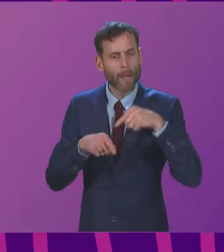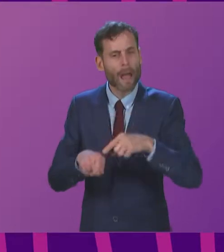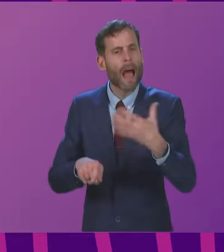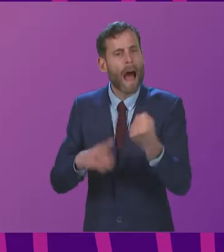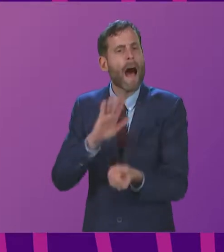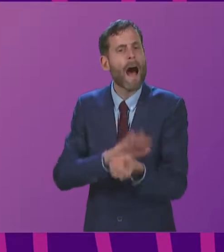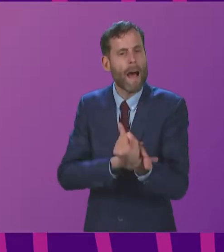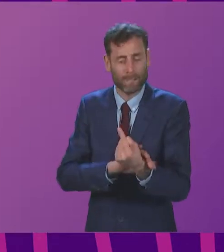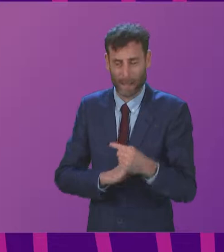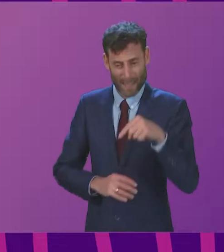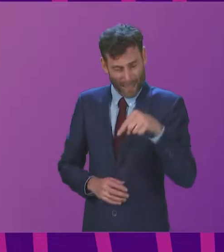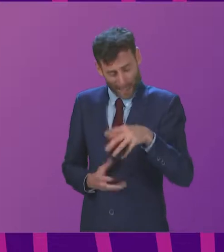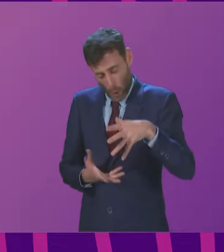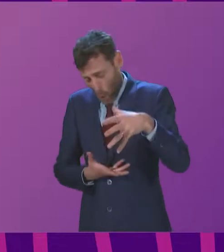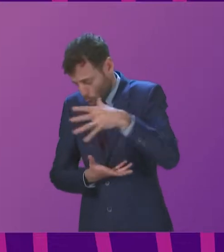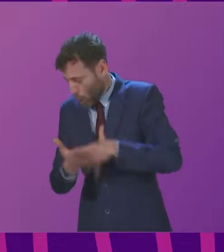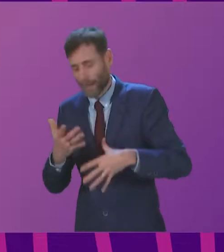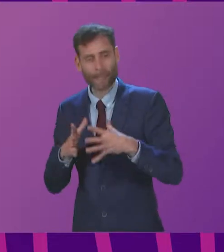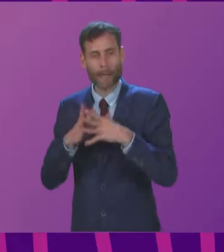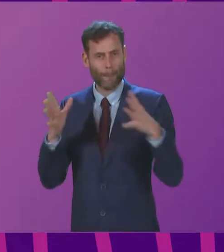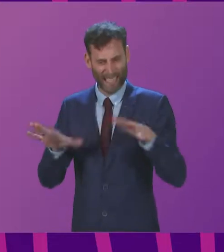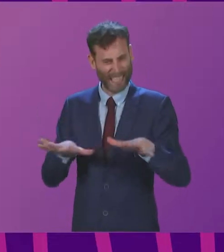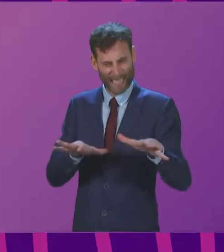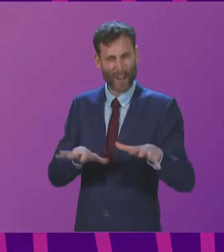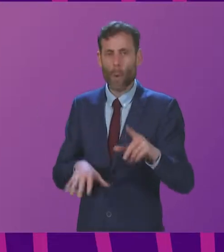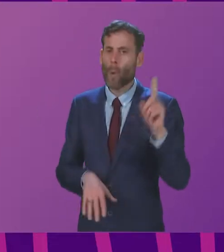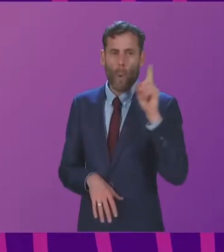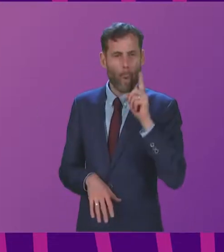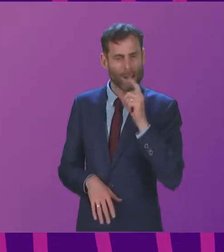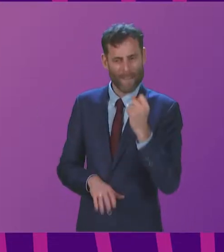situation, mistakes and errors of judgment will be made, and I will always be candid about that.